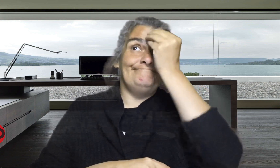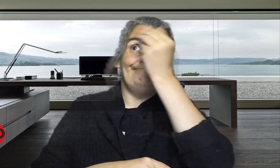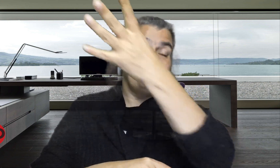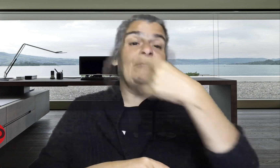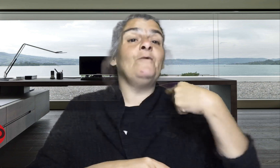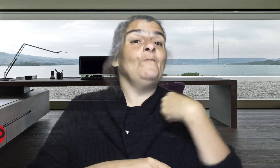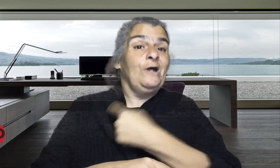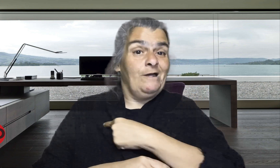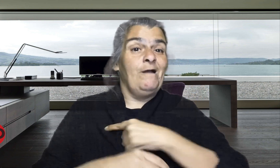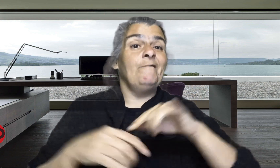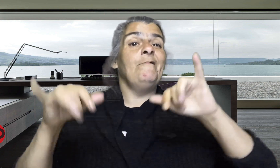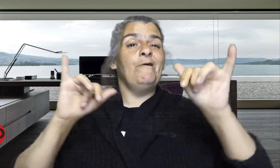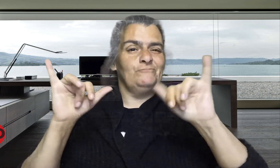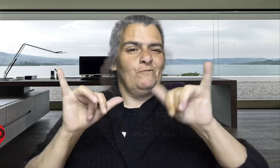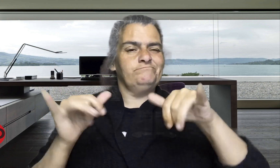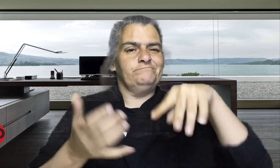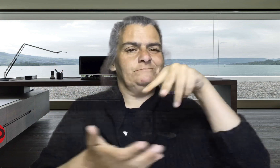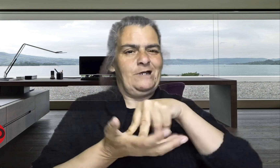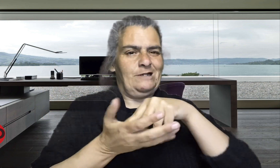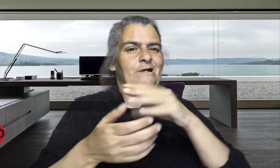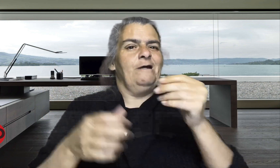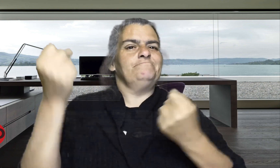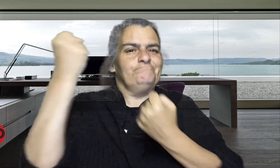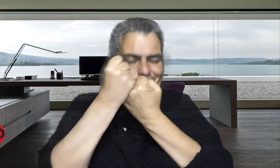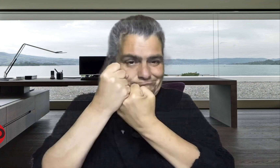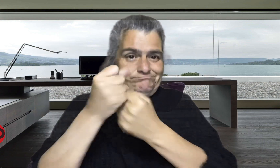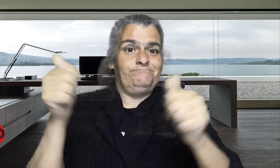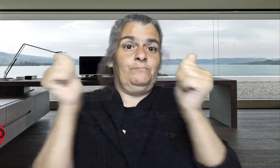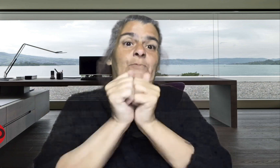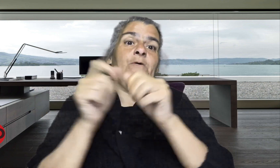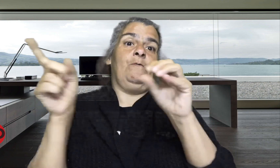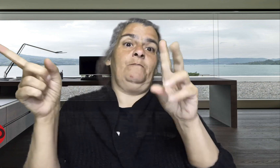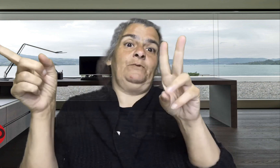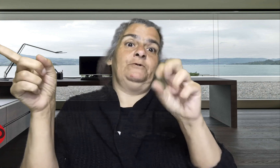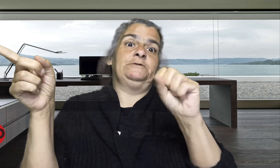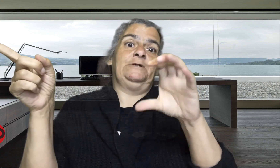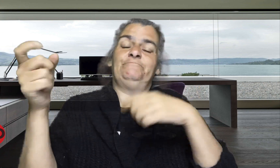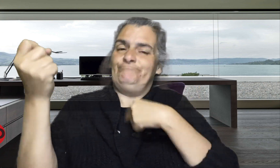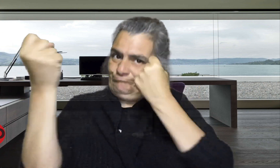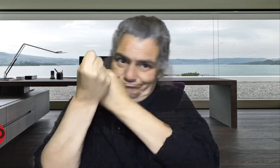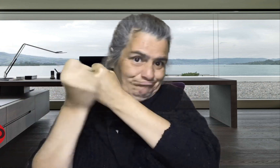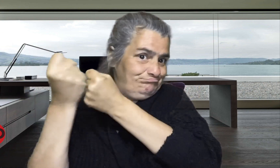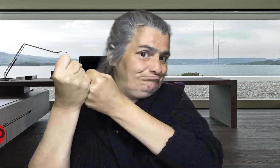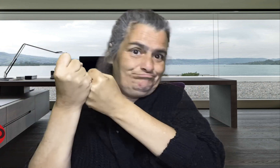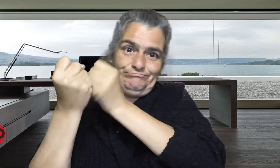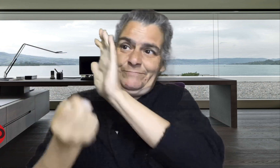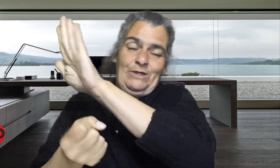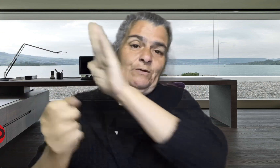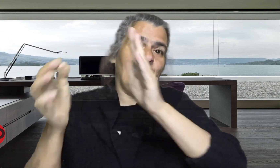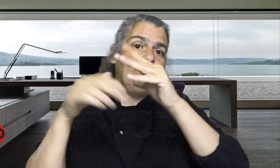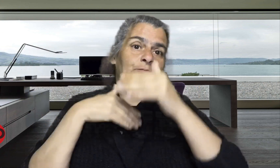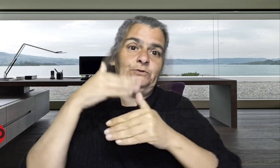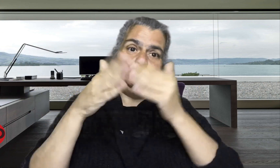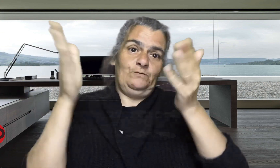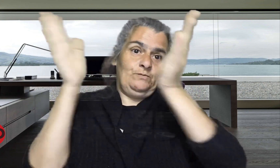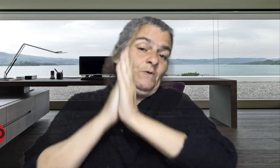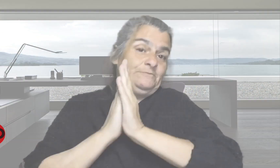and agree with OVRSC's procedural request.